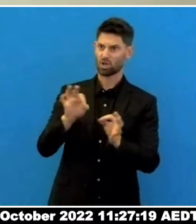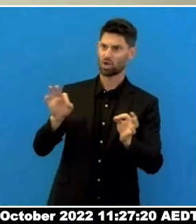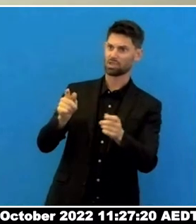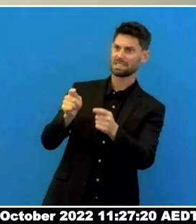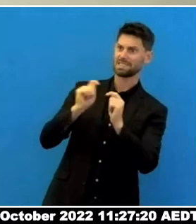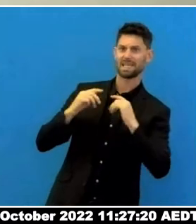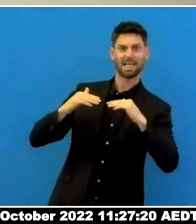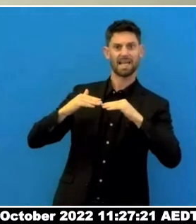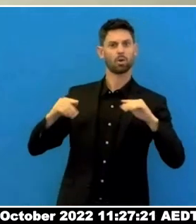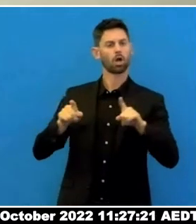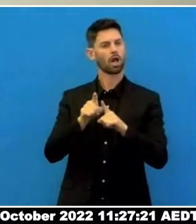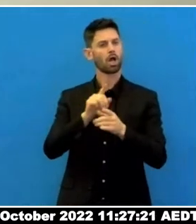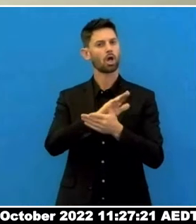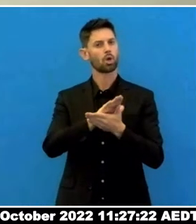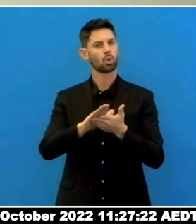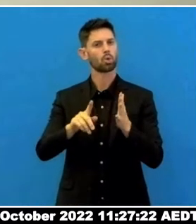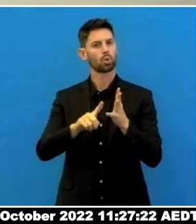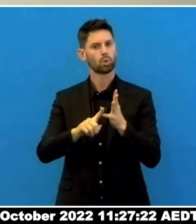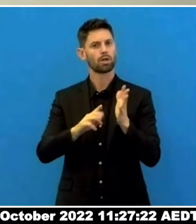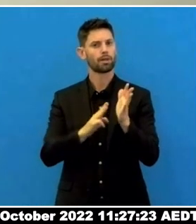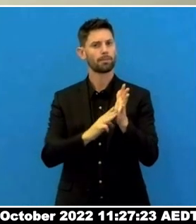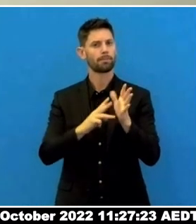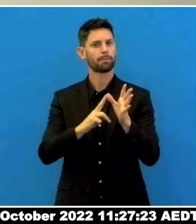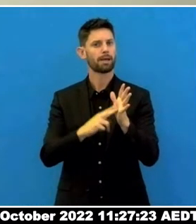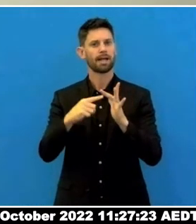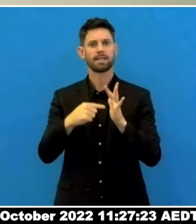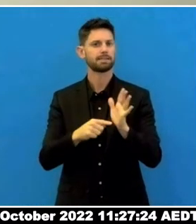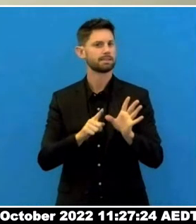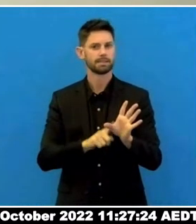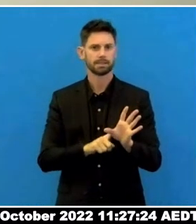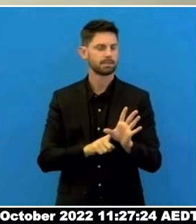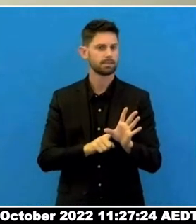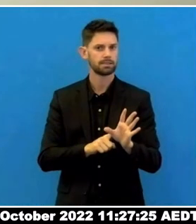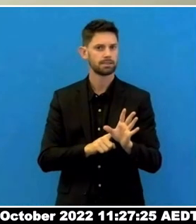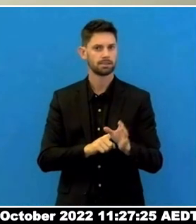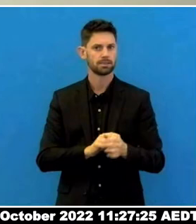Australia have also and I intended everybody listening, news,